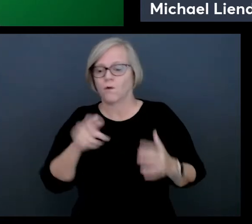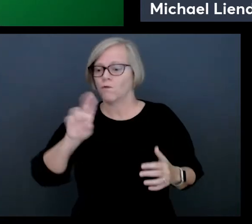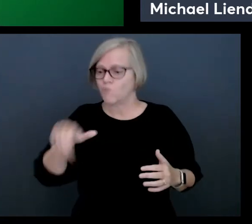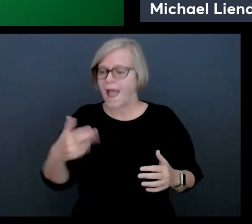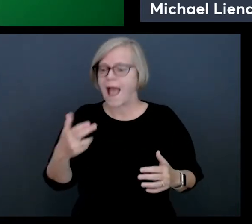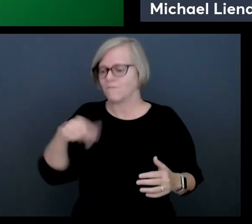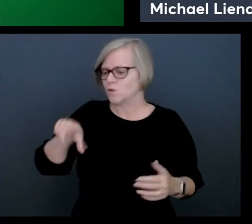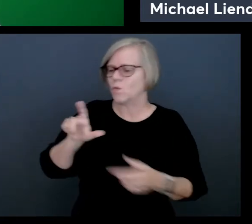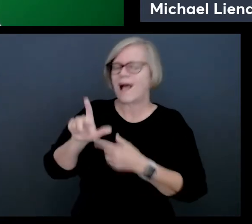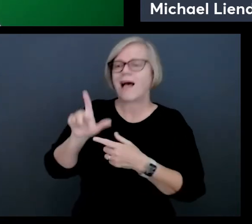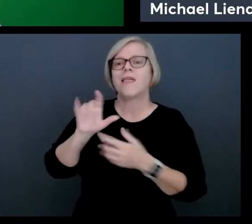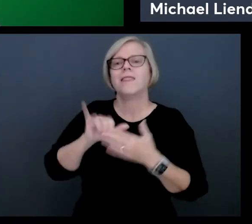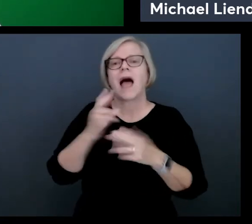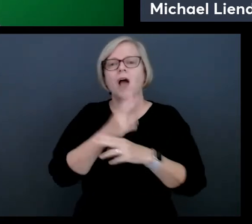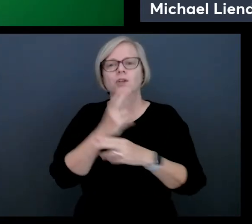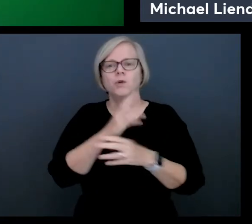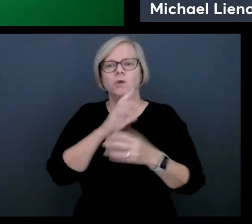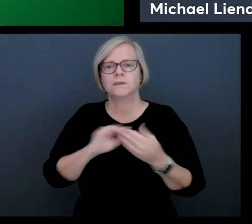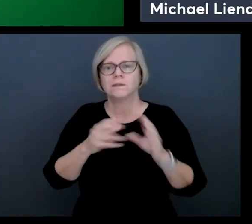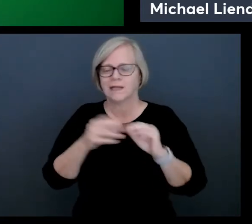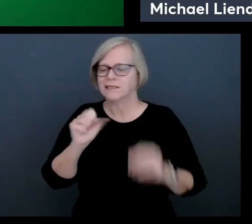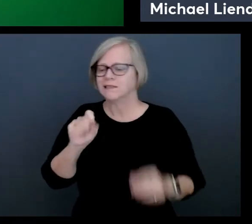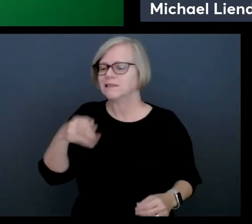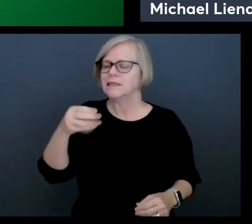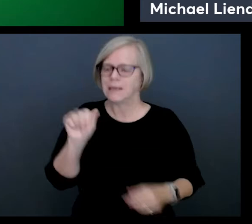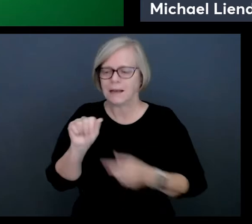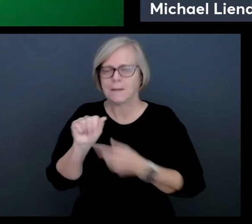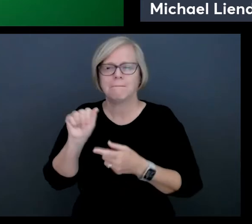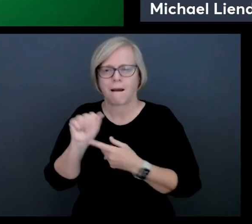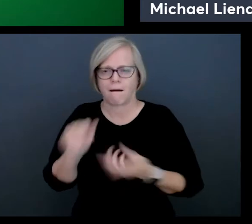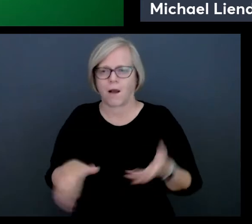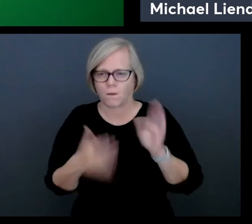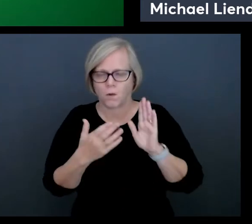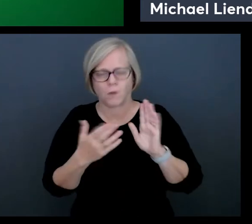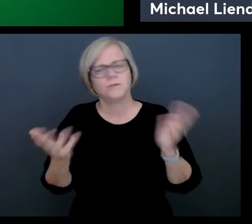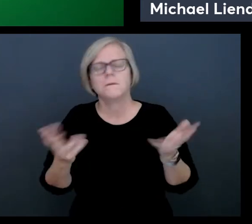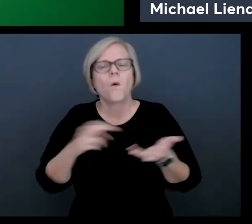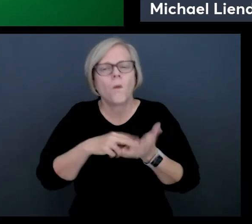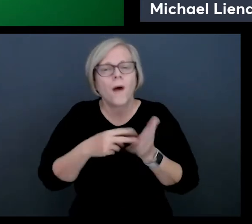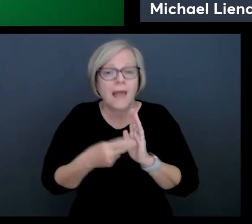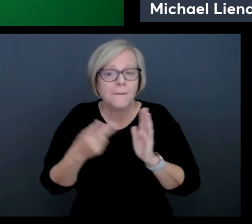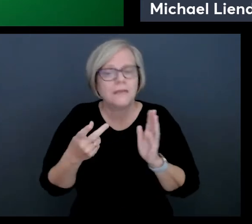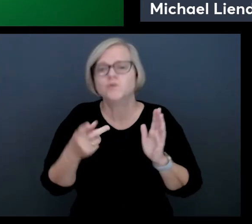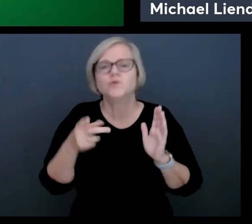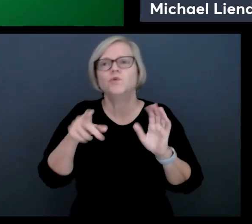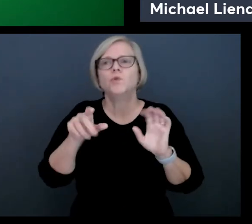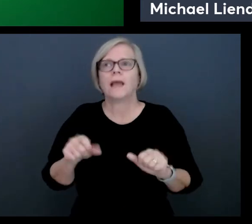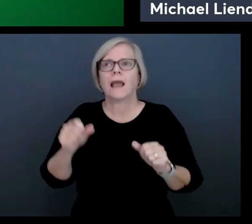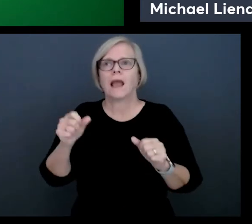Along came GraphQL and it takes a schema approach. So alluding to that earlier, what that means